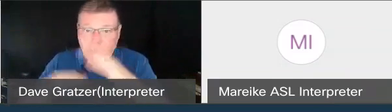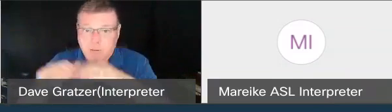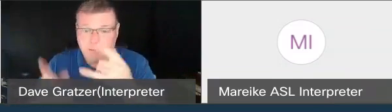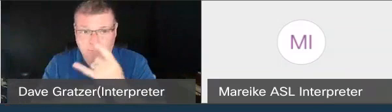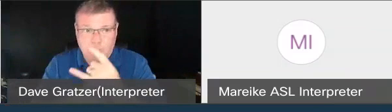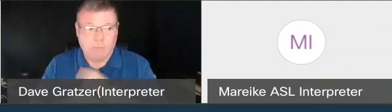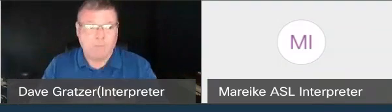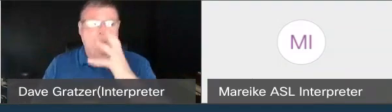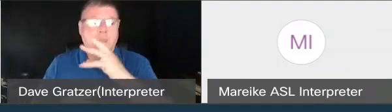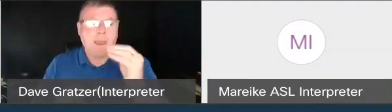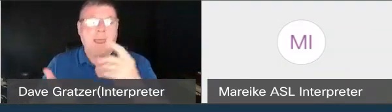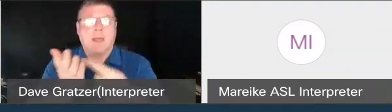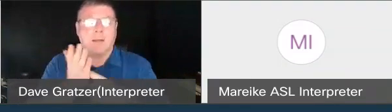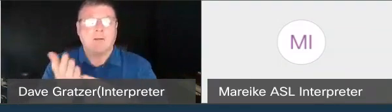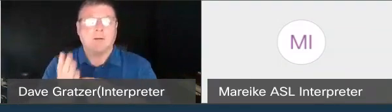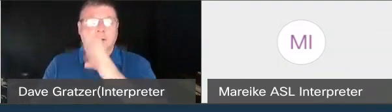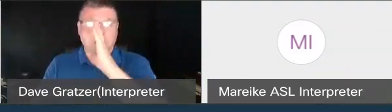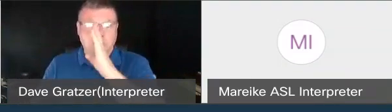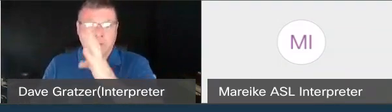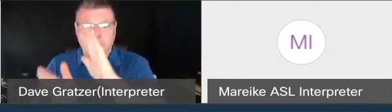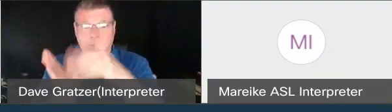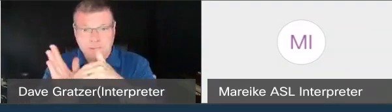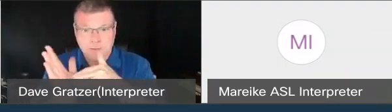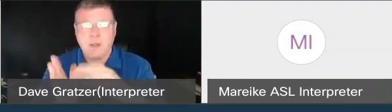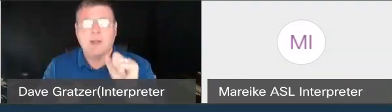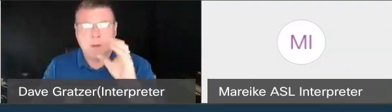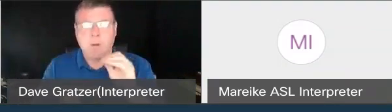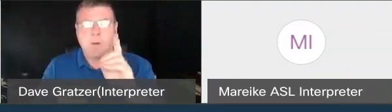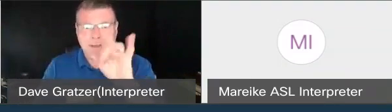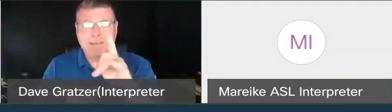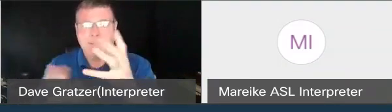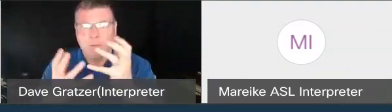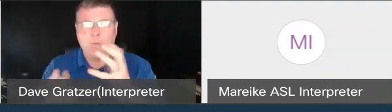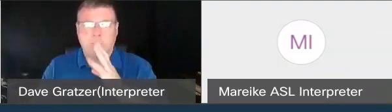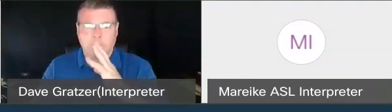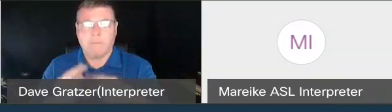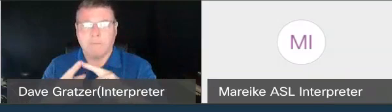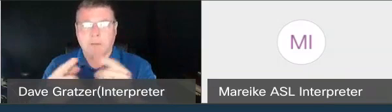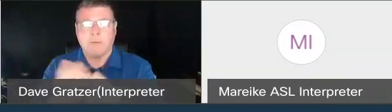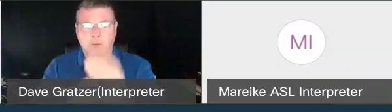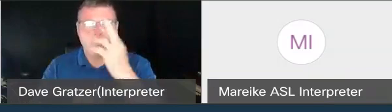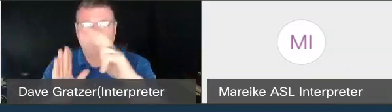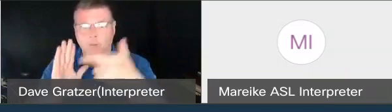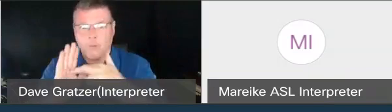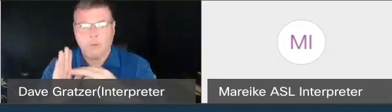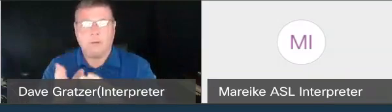That program involves our sobering center, and so I did wanna say a few words about the growing role of sobering--that sobering centers